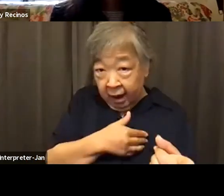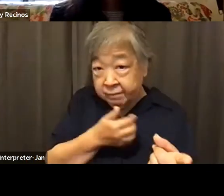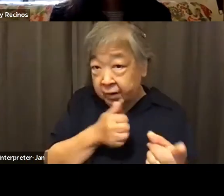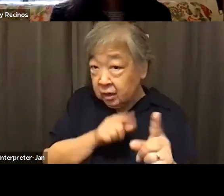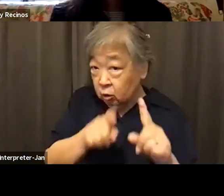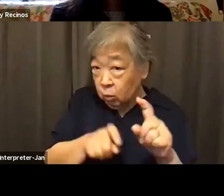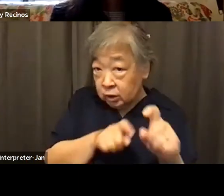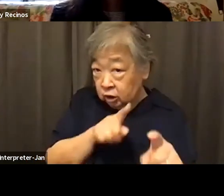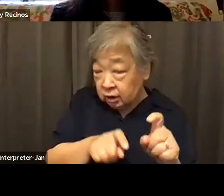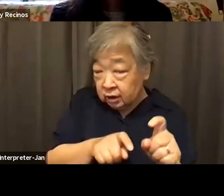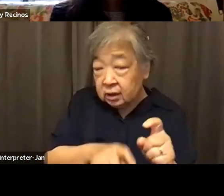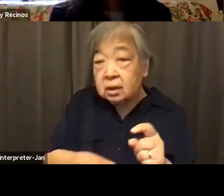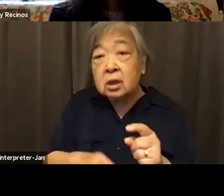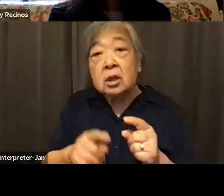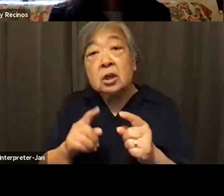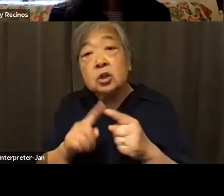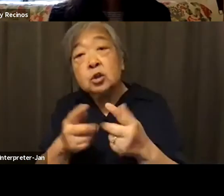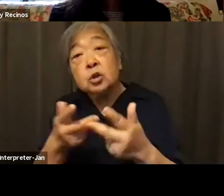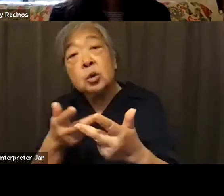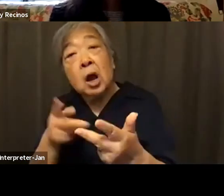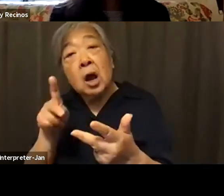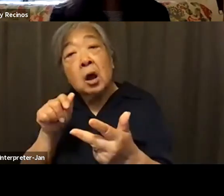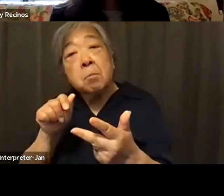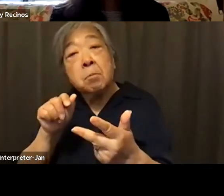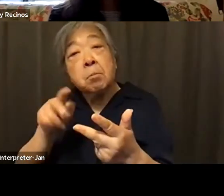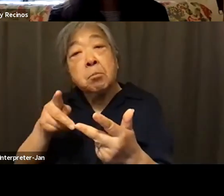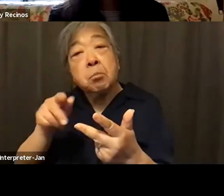to our panelists, be thinking of questions you have for one another too.